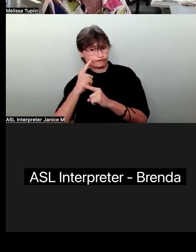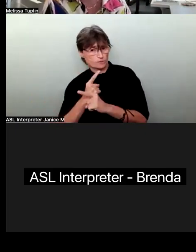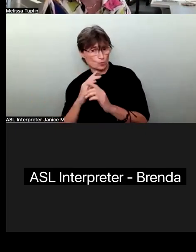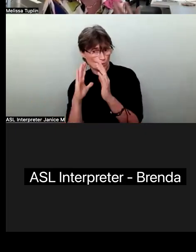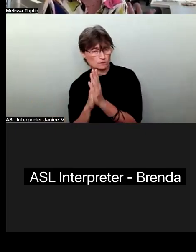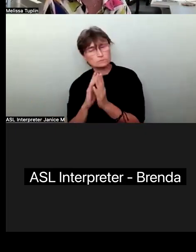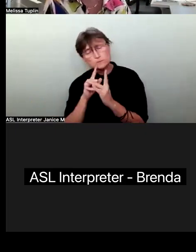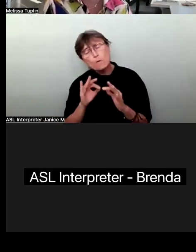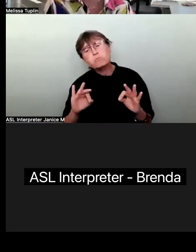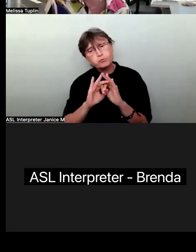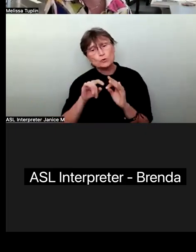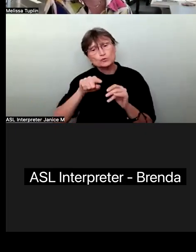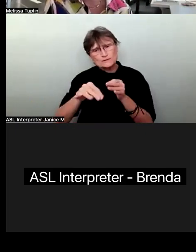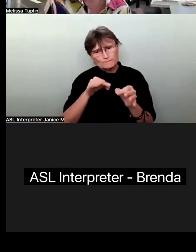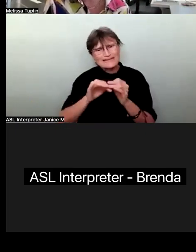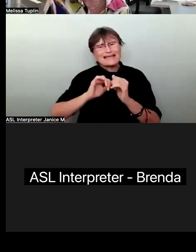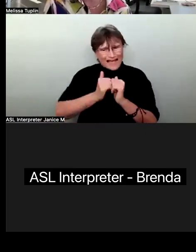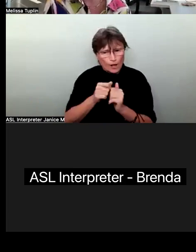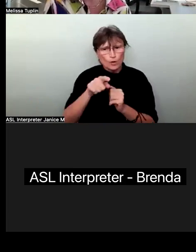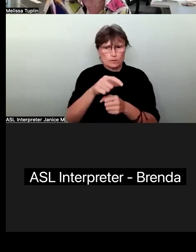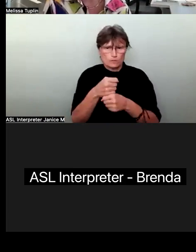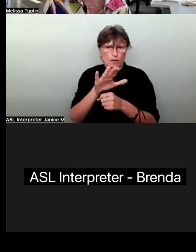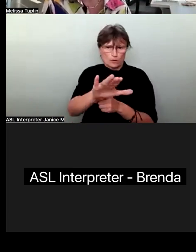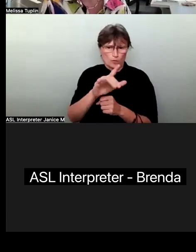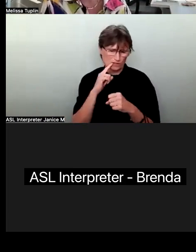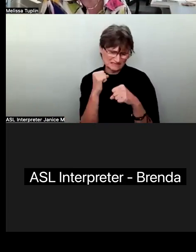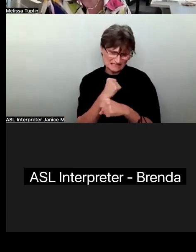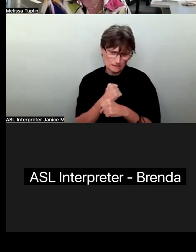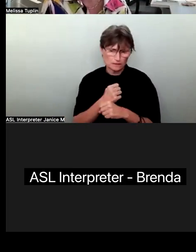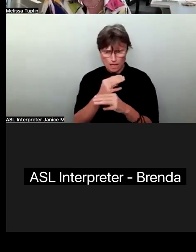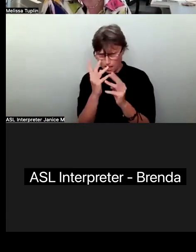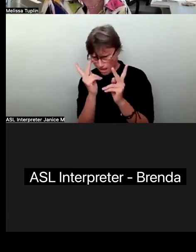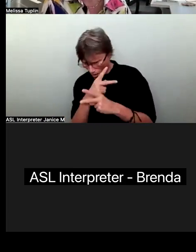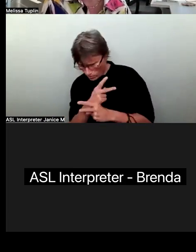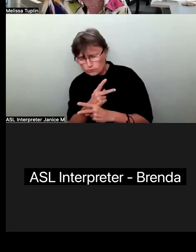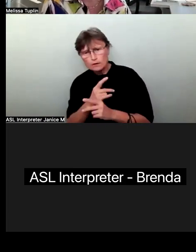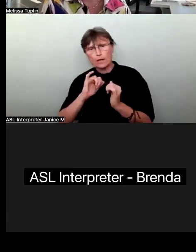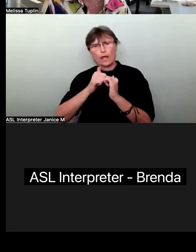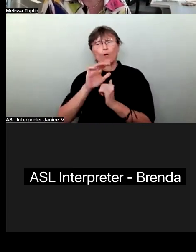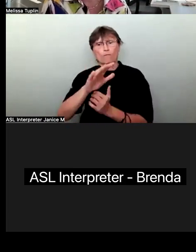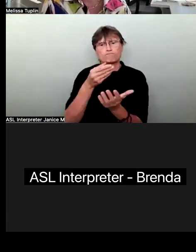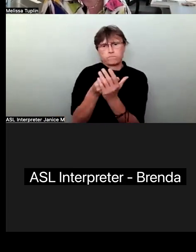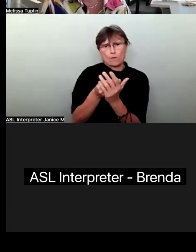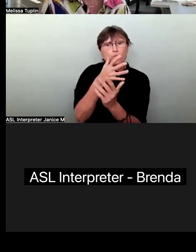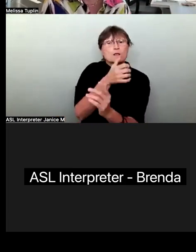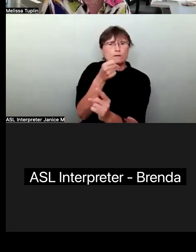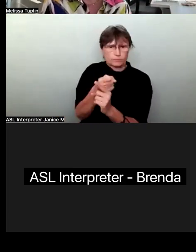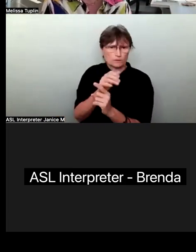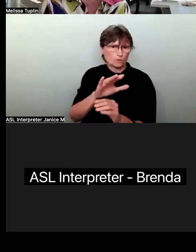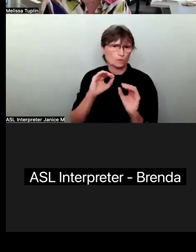how you made your calculations and how that funding will positively impact your organization.